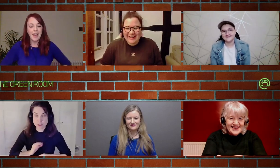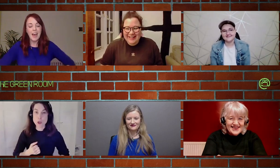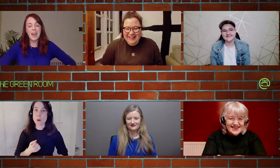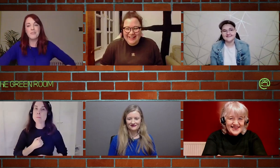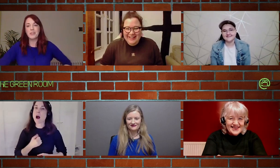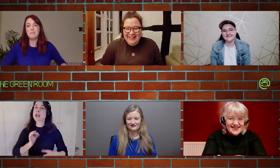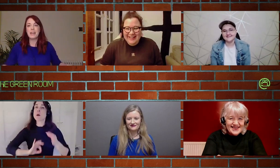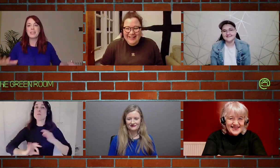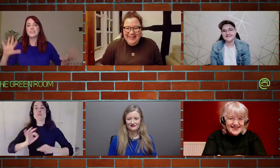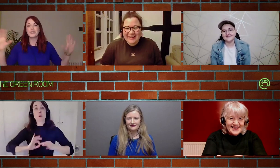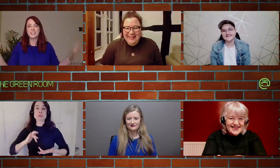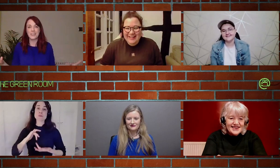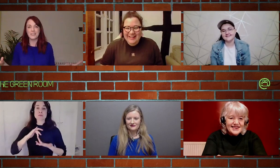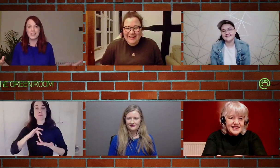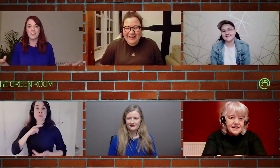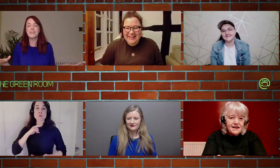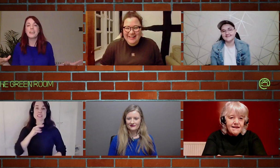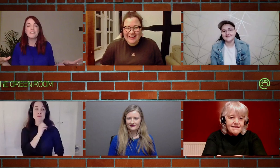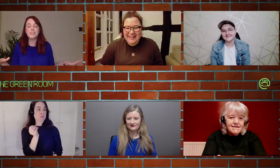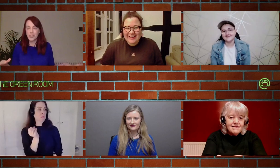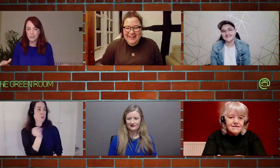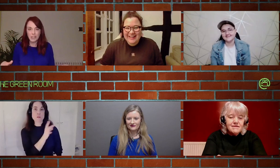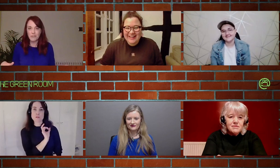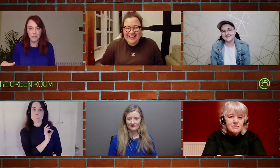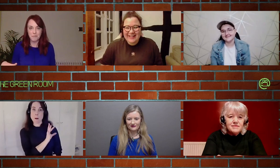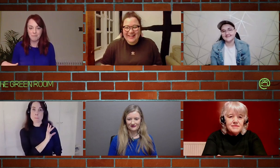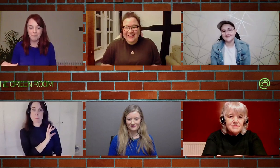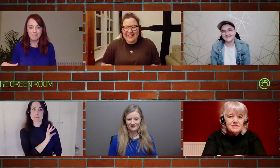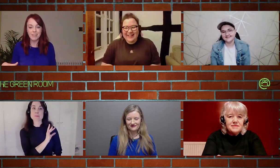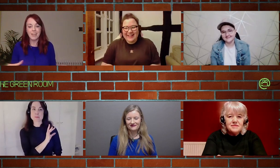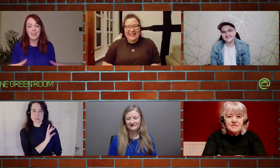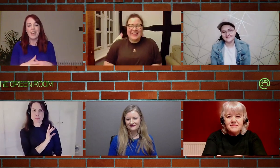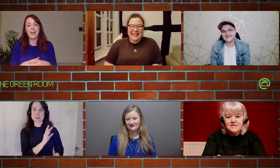We're going to picture ourselves in our favorite Green Room.